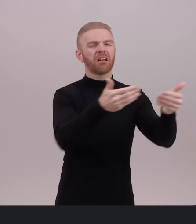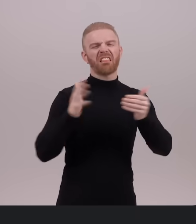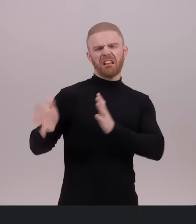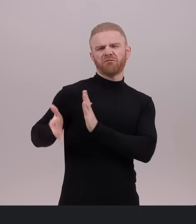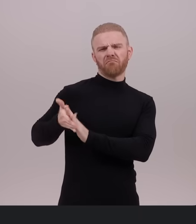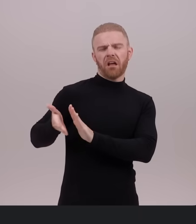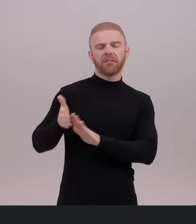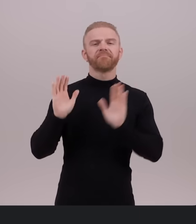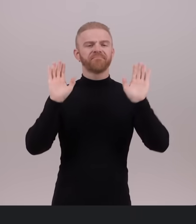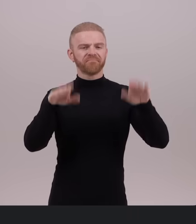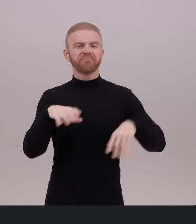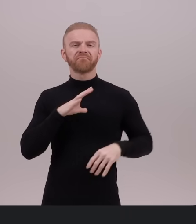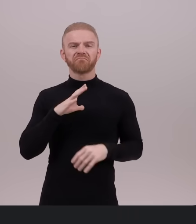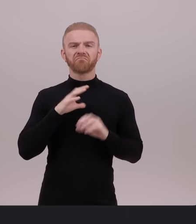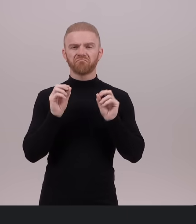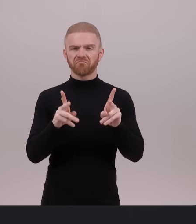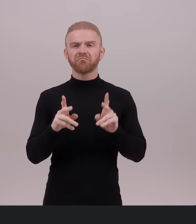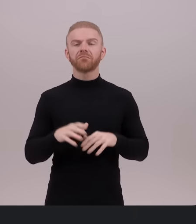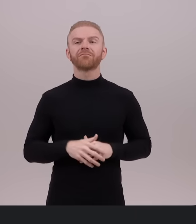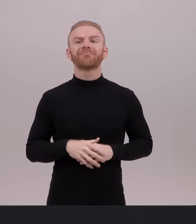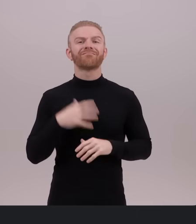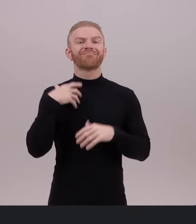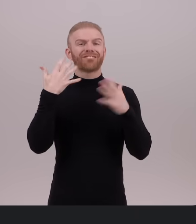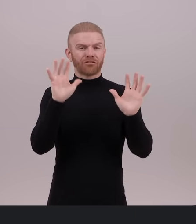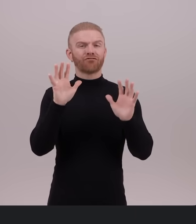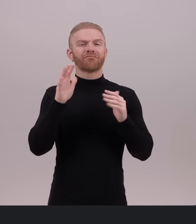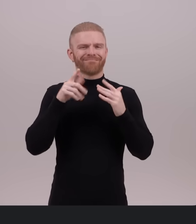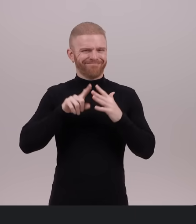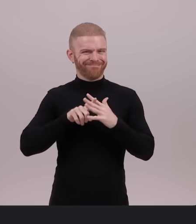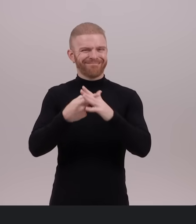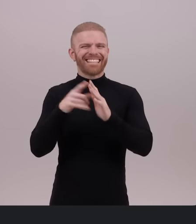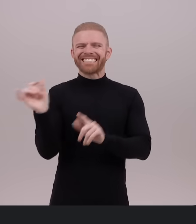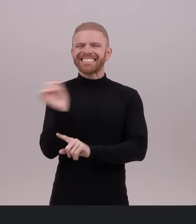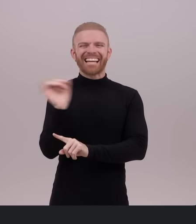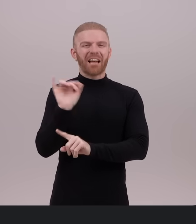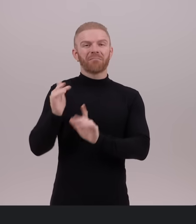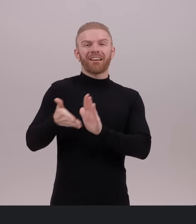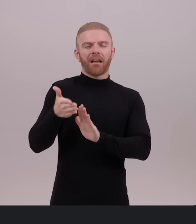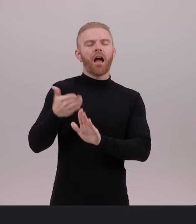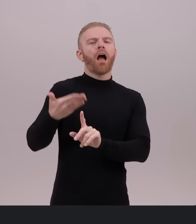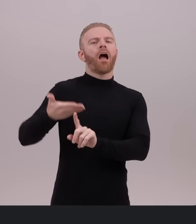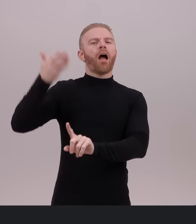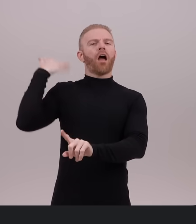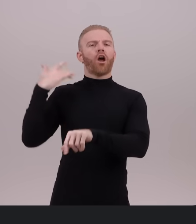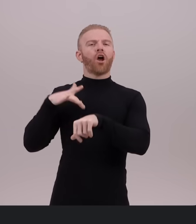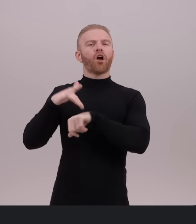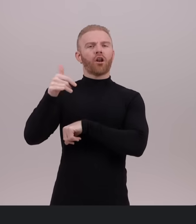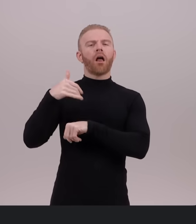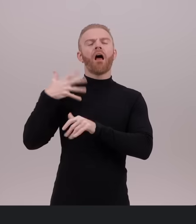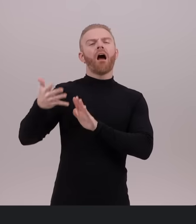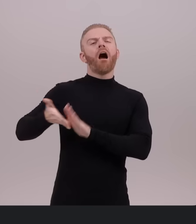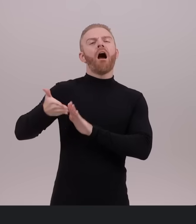In fact, I actually kicked off the same exact run earlier, I let it run for a few hours so I'm going to use that checkpoint